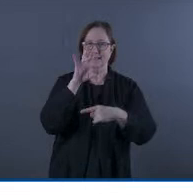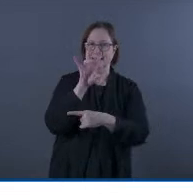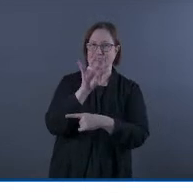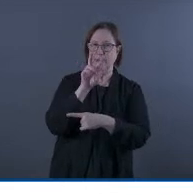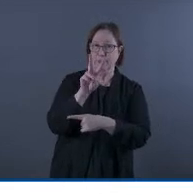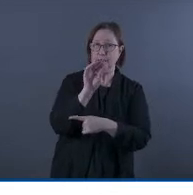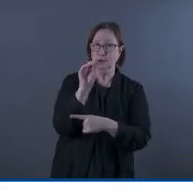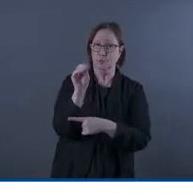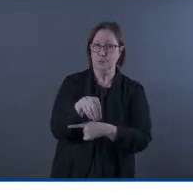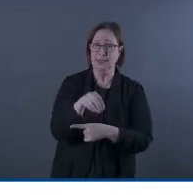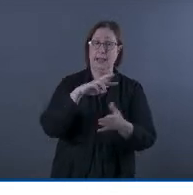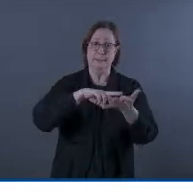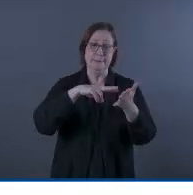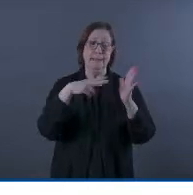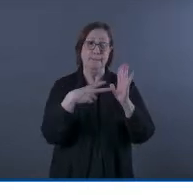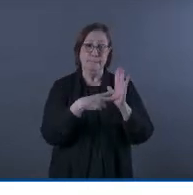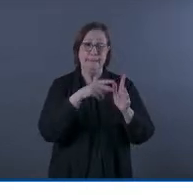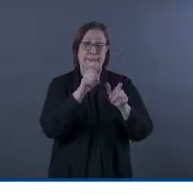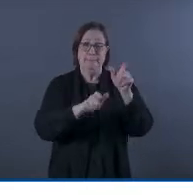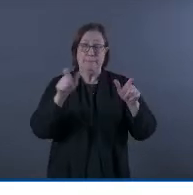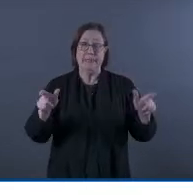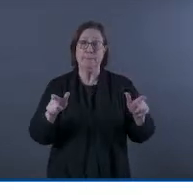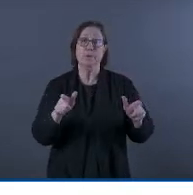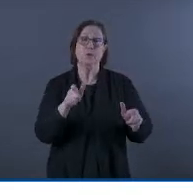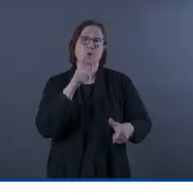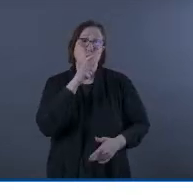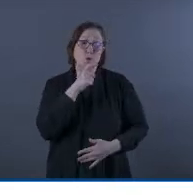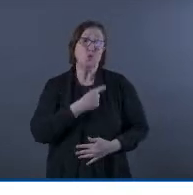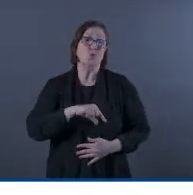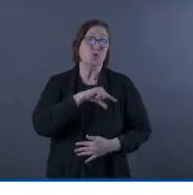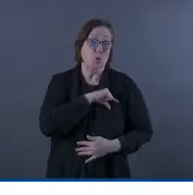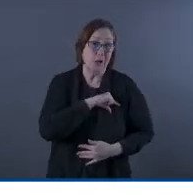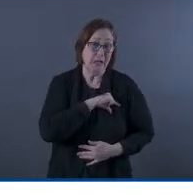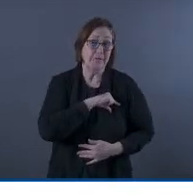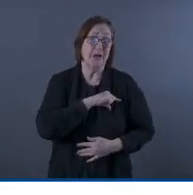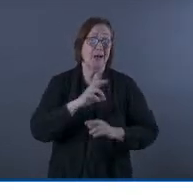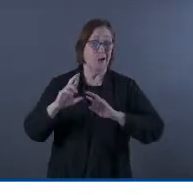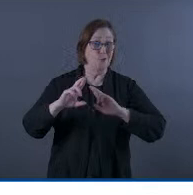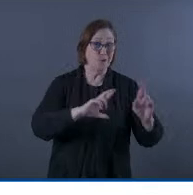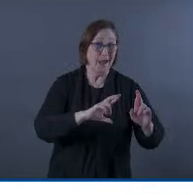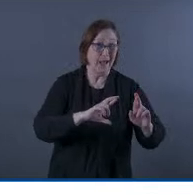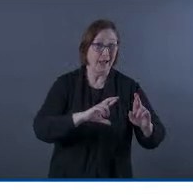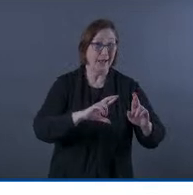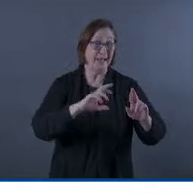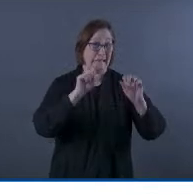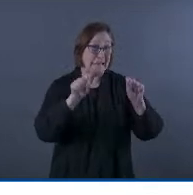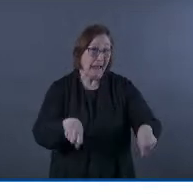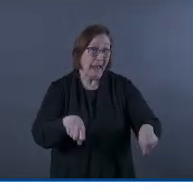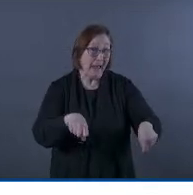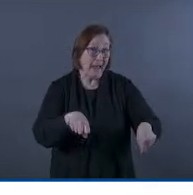for phase 1A and phase 1B1 having received their first dose of COVID-19 vaccine.